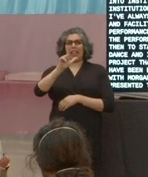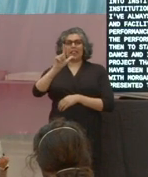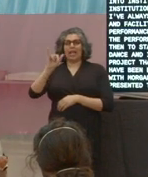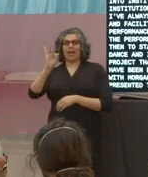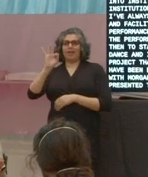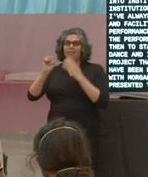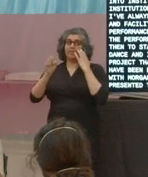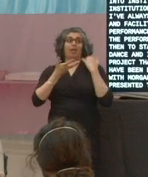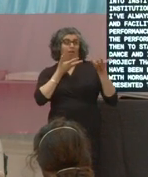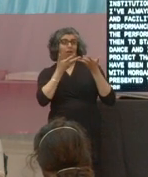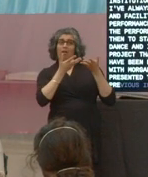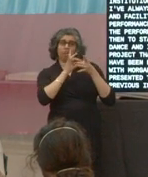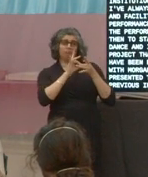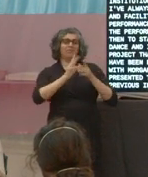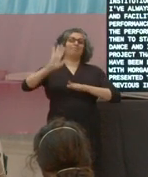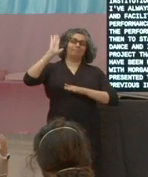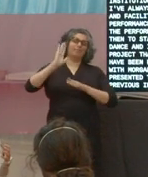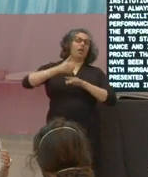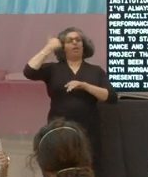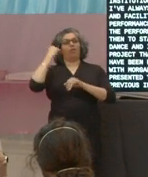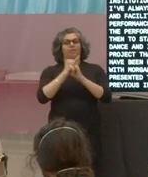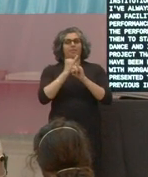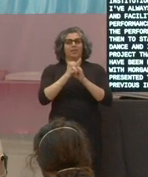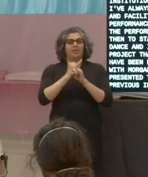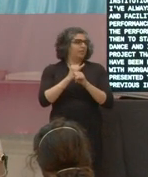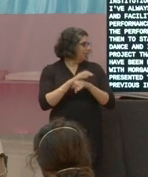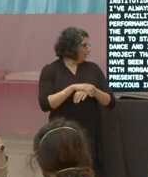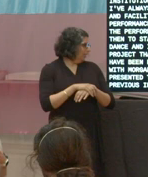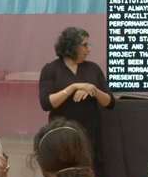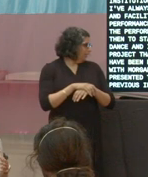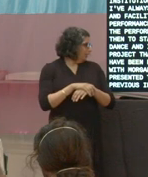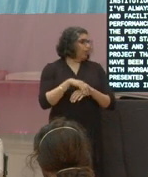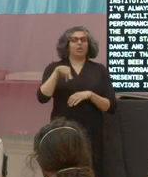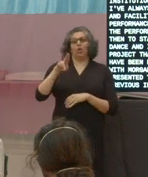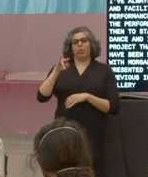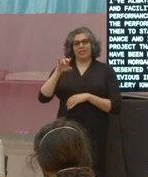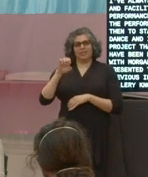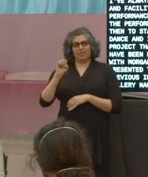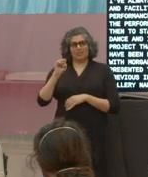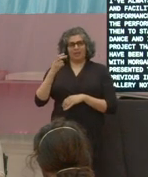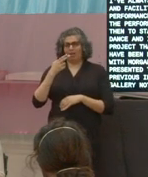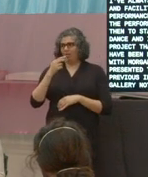previous institution, which was a kunstalle art gallery, not a collecting institution.